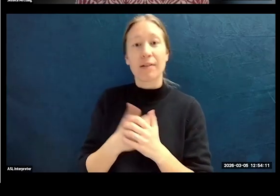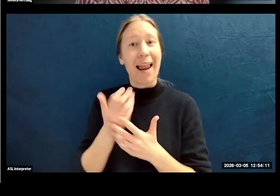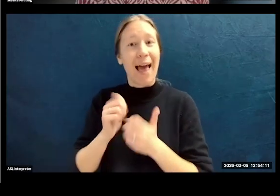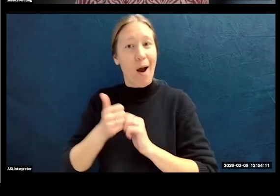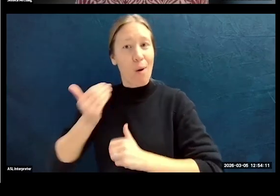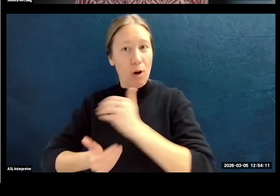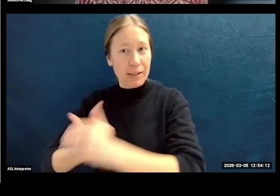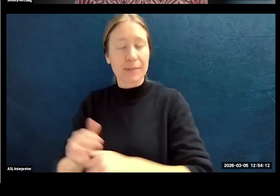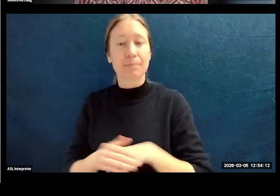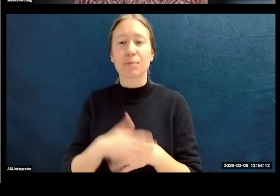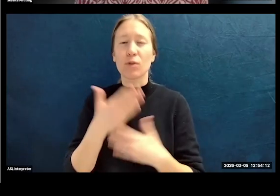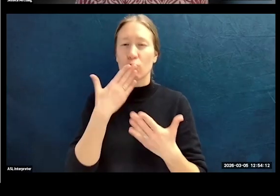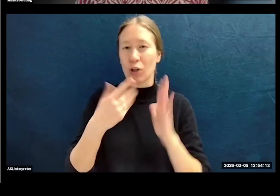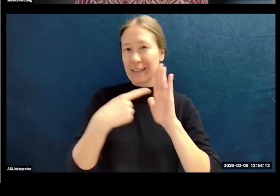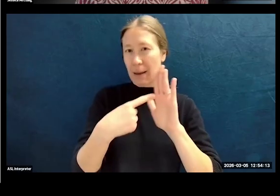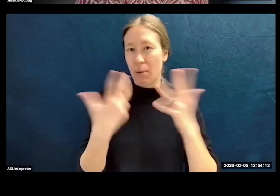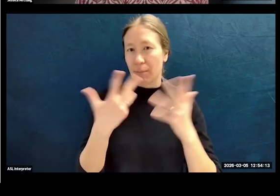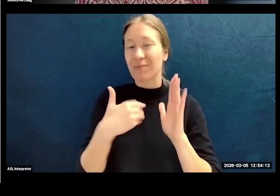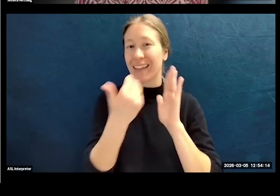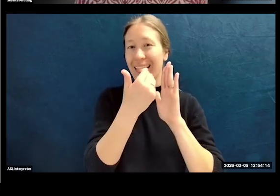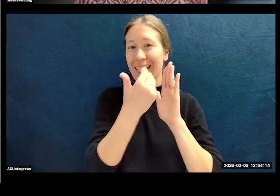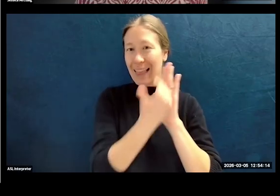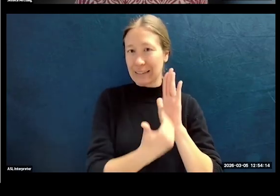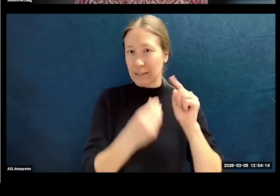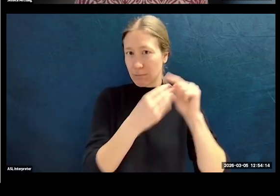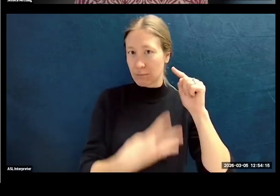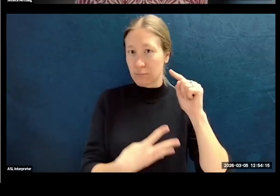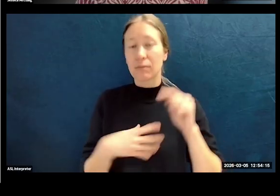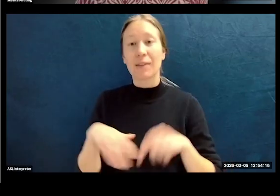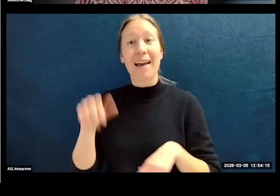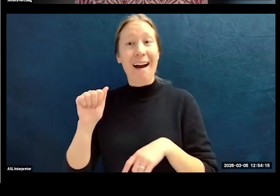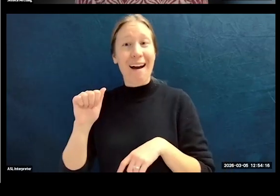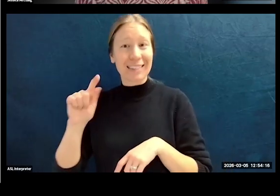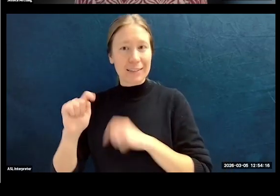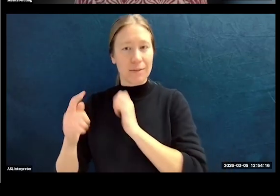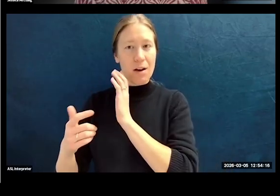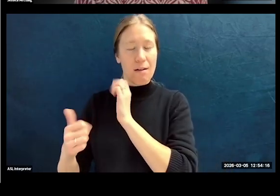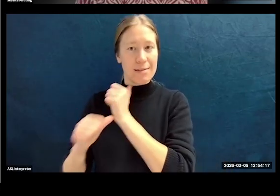When assistive technology encounters a properly tagged list, it will announce list,